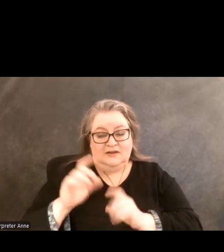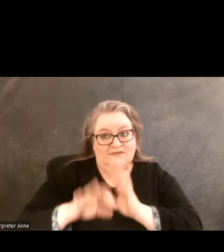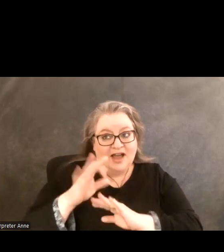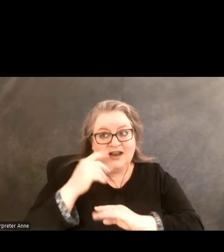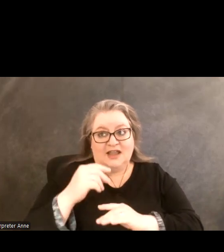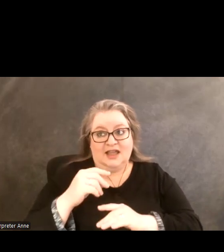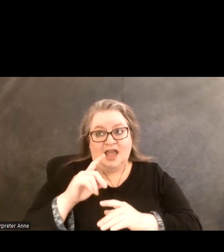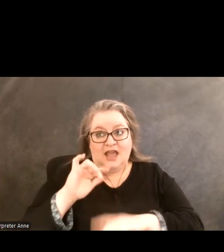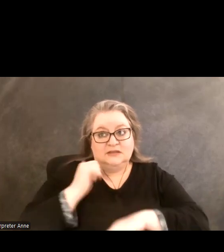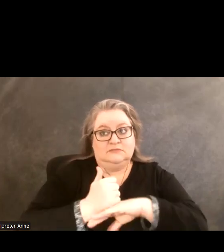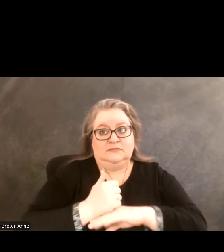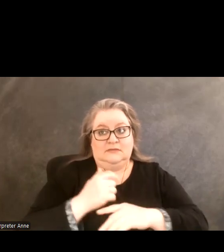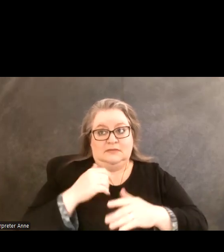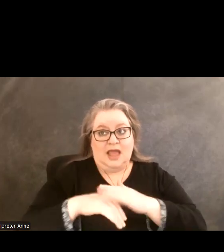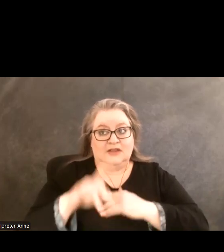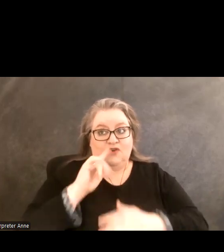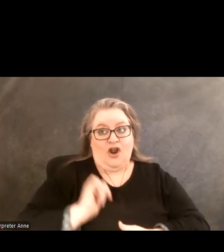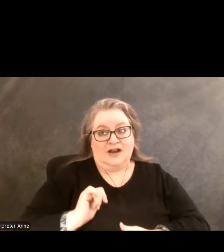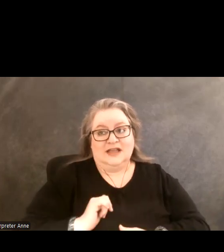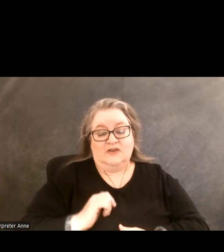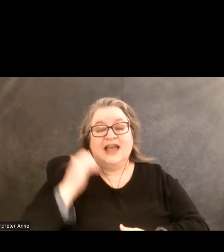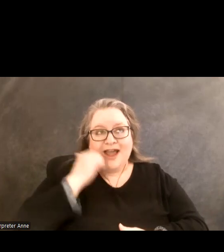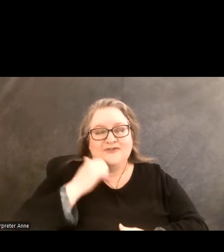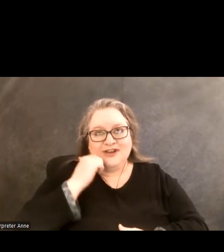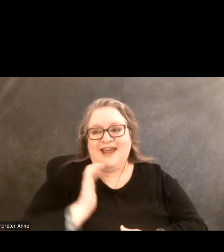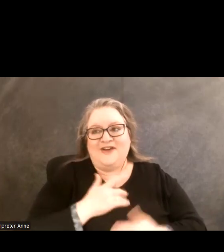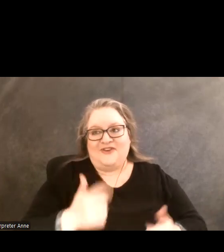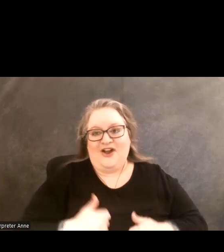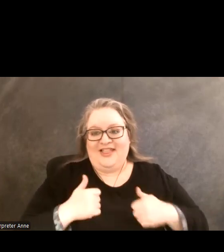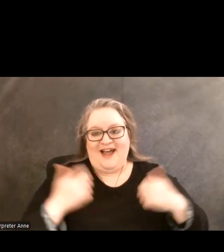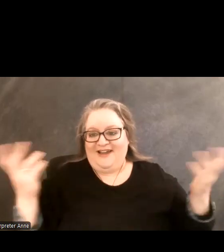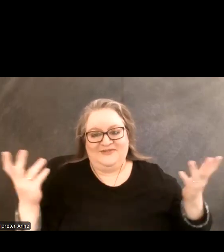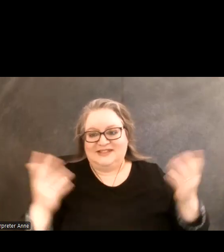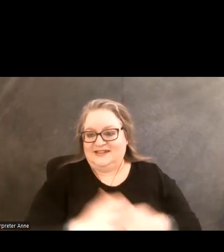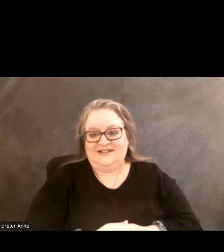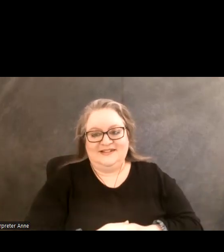ourselves pretty much every day of our lives, and that you've